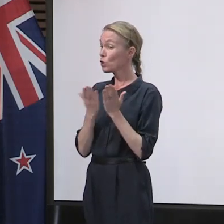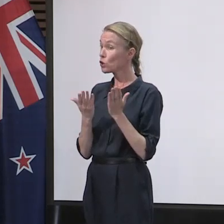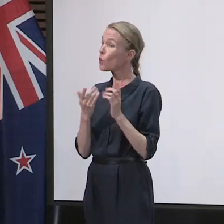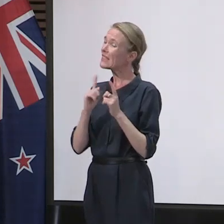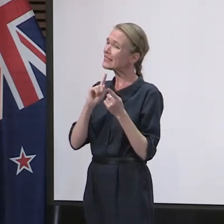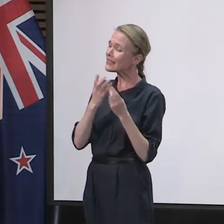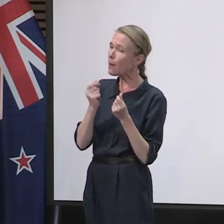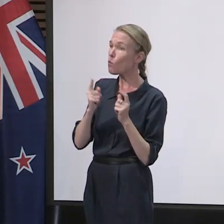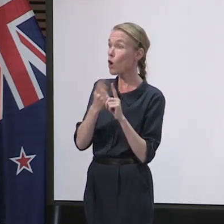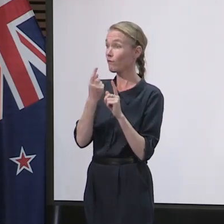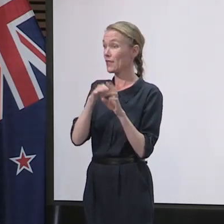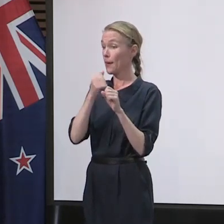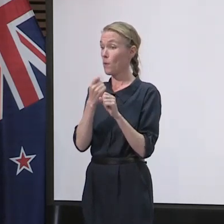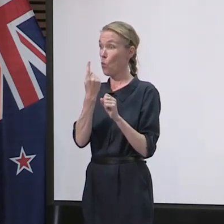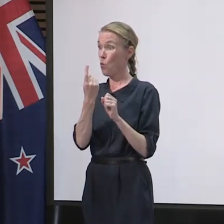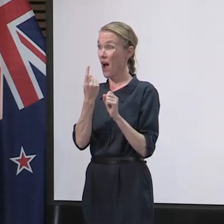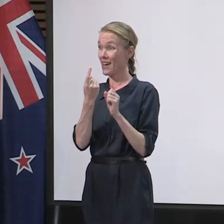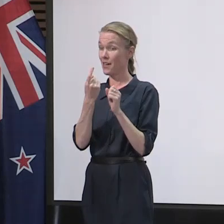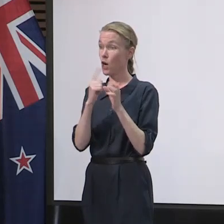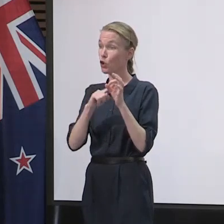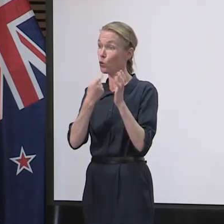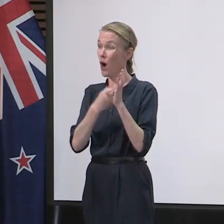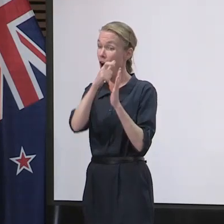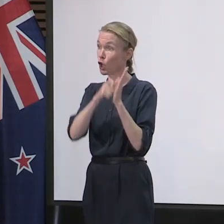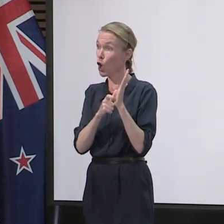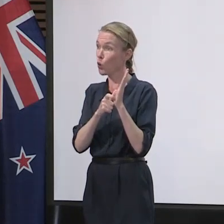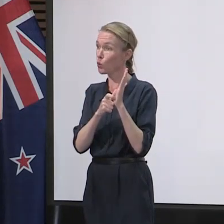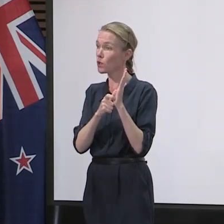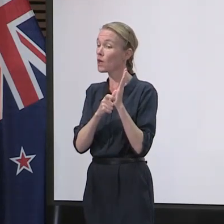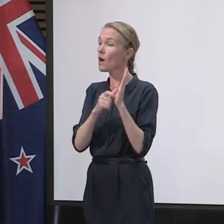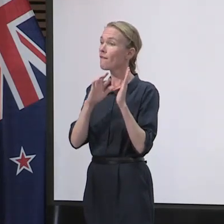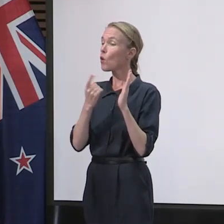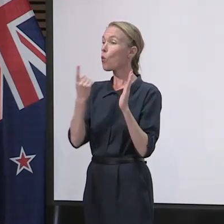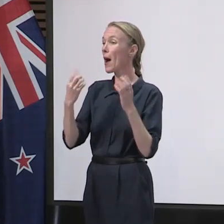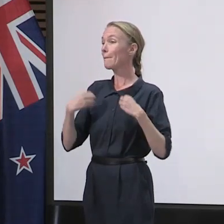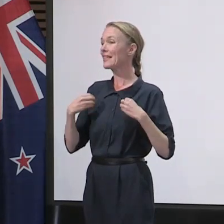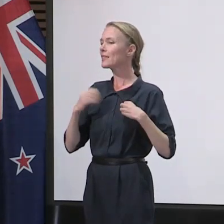in particular, because an NZBN